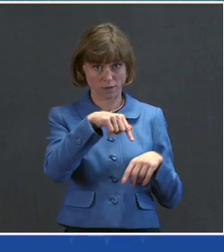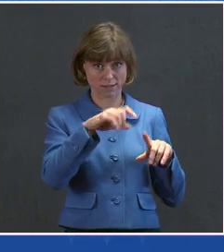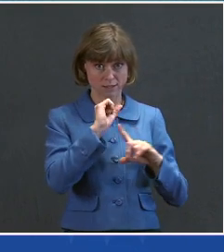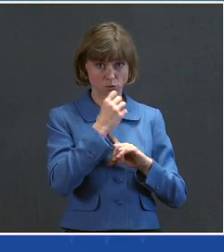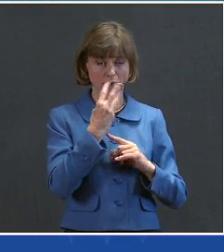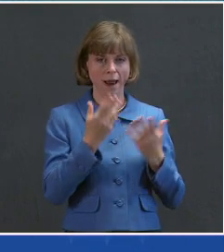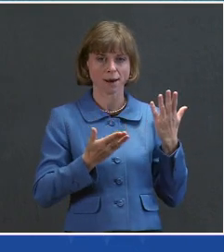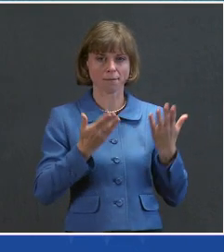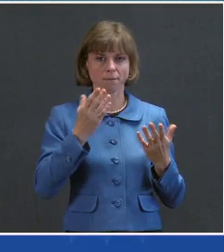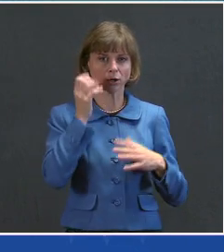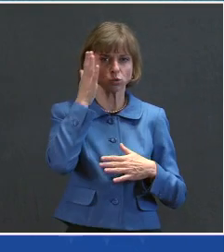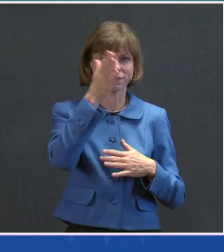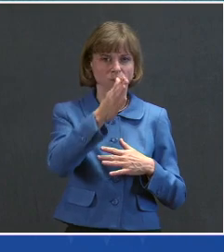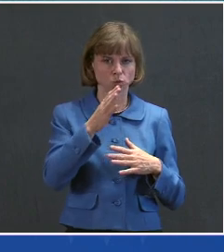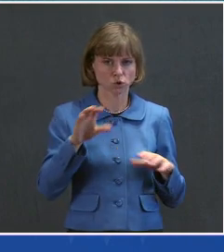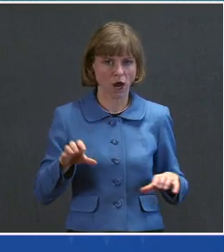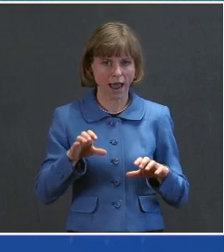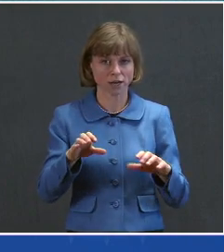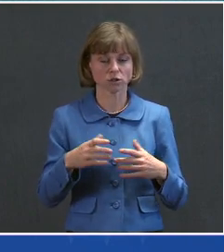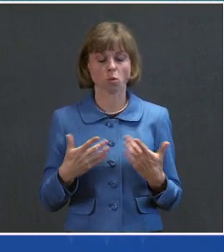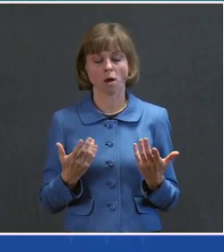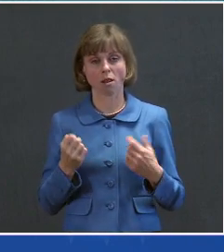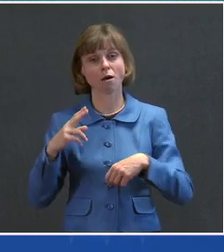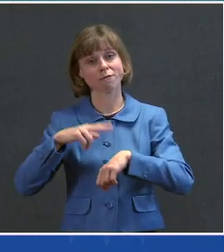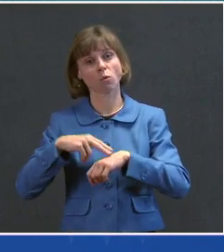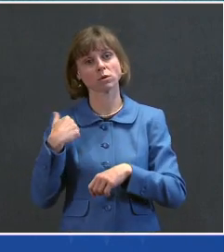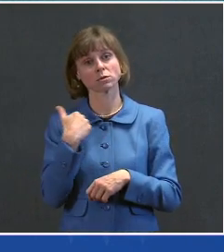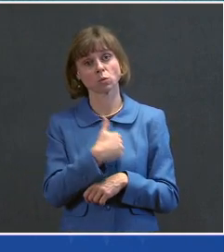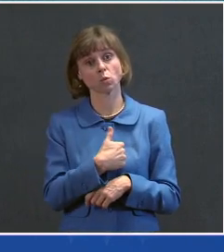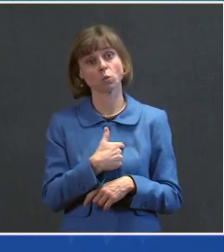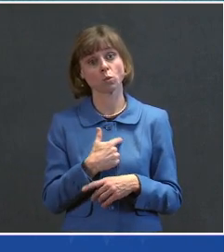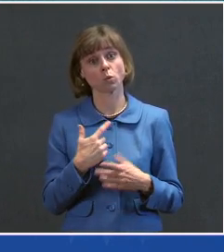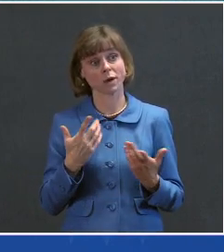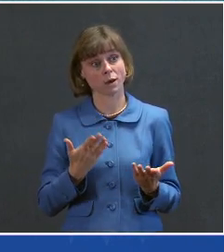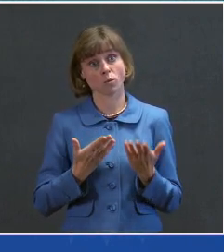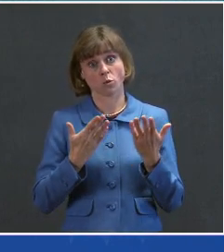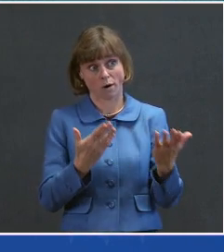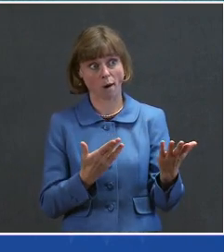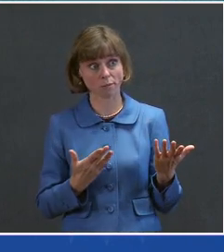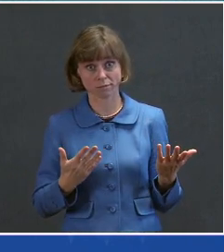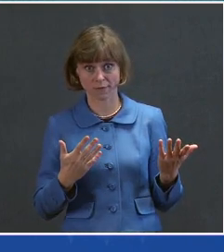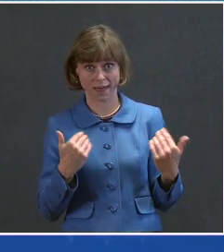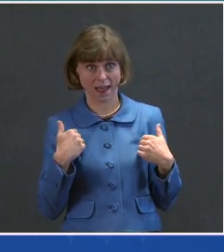Ms. Psaki: Well, of course, we raise the fact that American citizens are held by the Russians